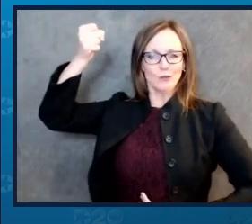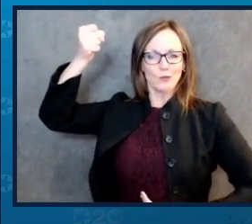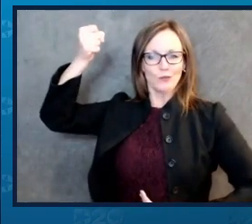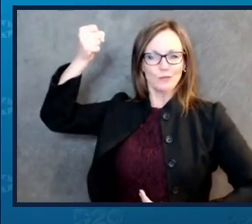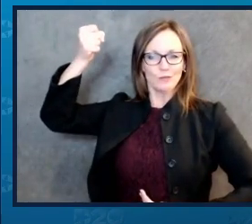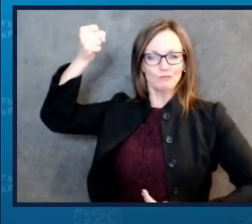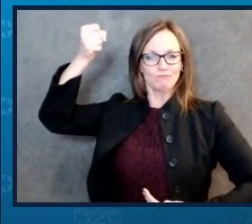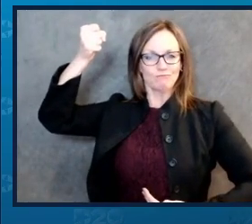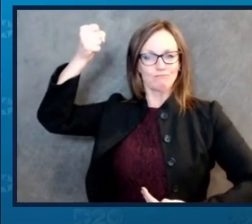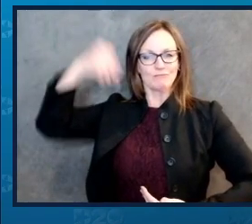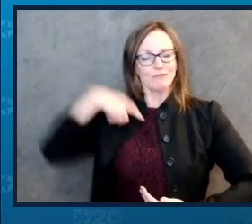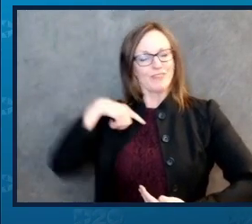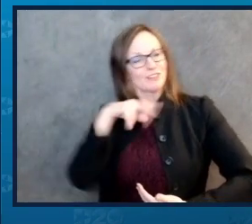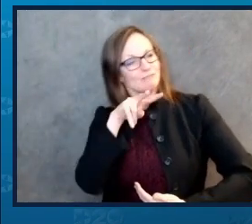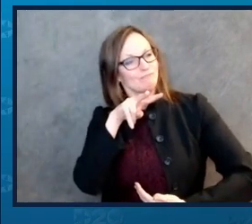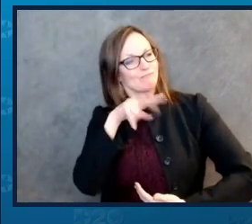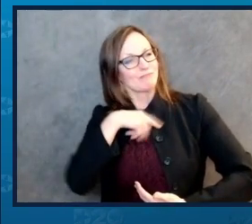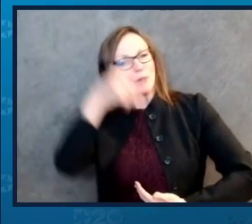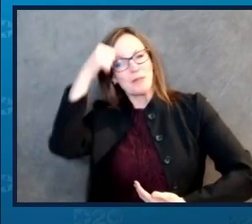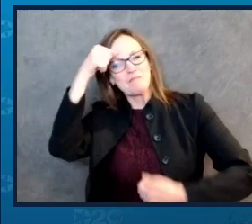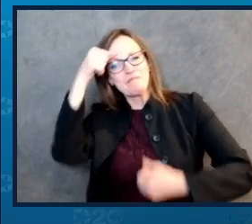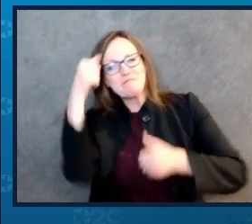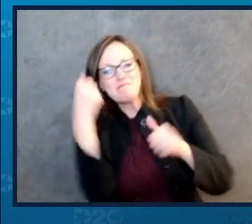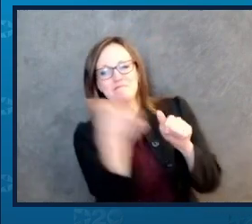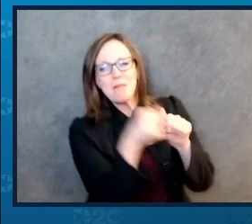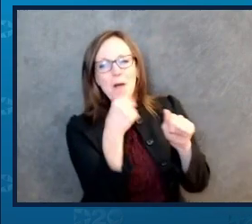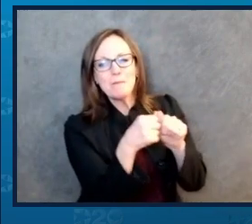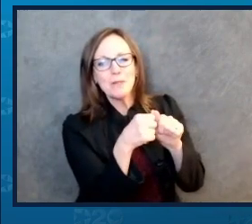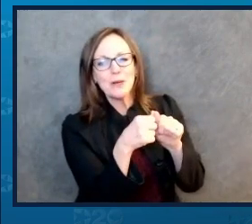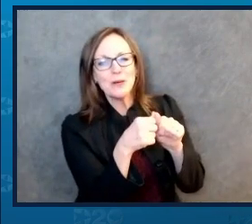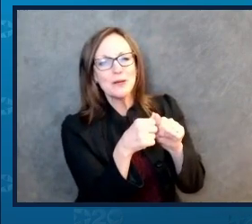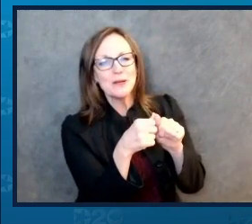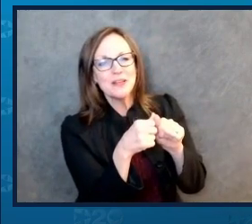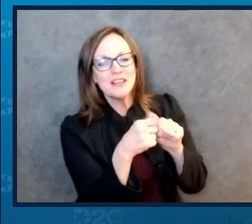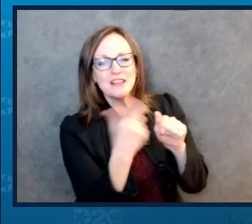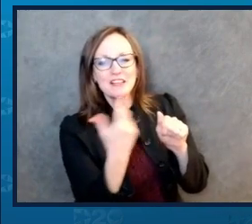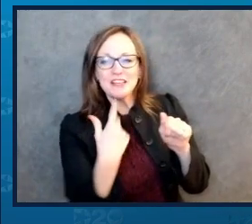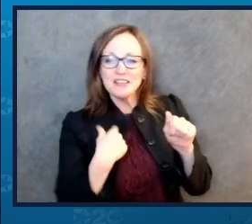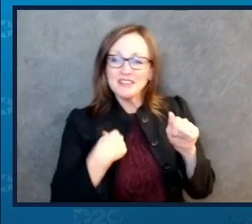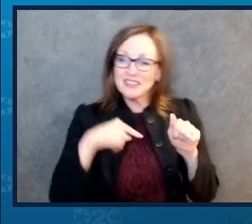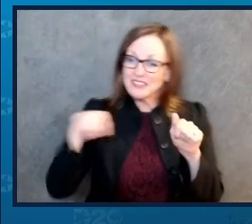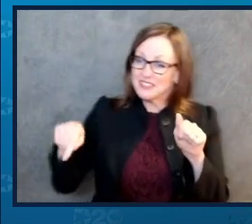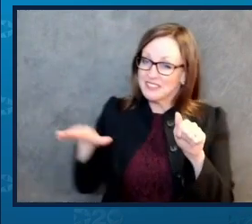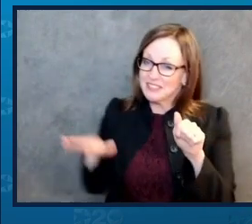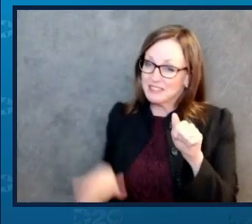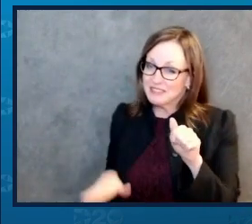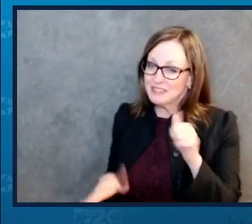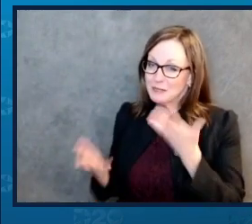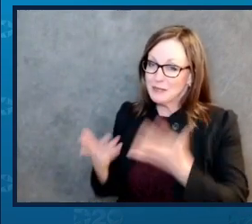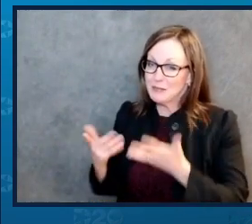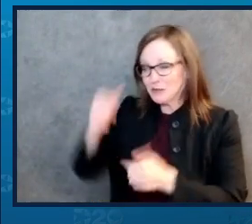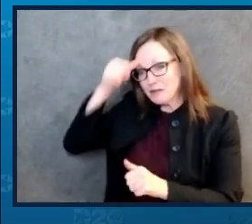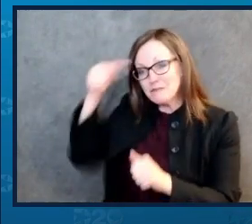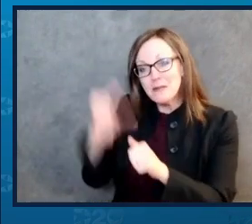MY FAMILY'S STORY IS NOT UNIQUE. UNLESS YOU'RE NATIVE AMERICAN, YOUR FAMILY LIKELY CAME HERE